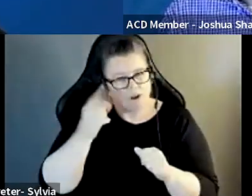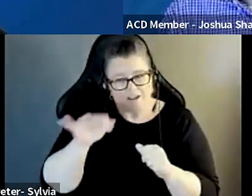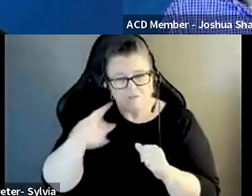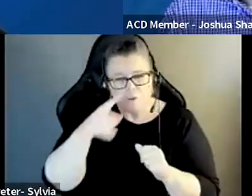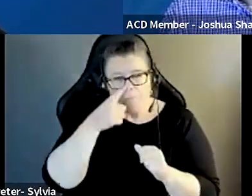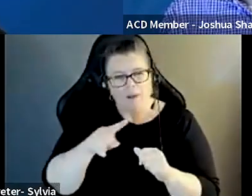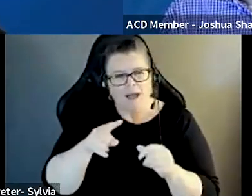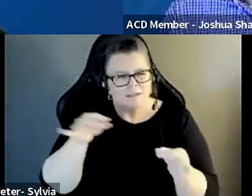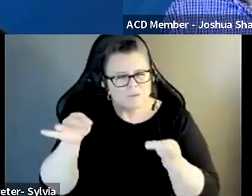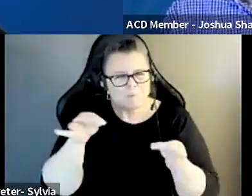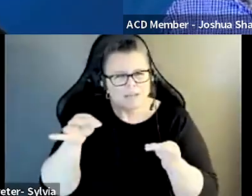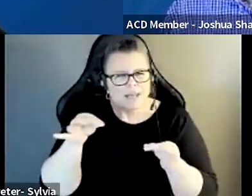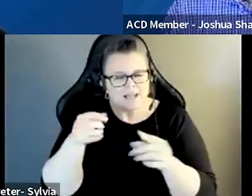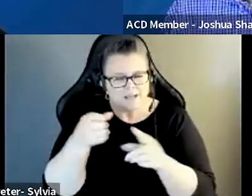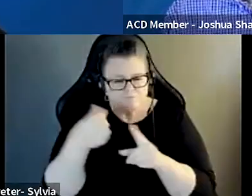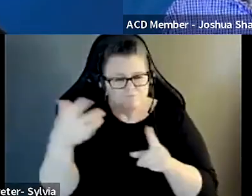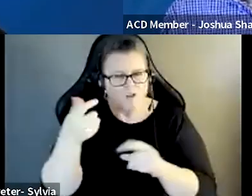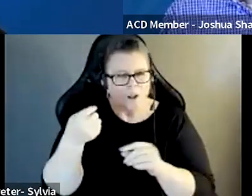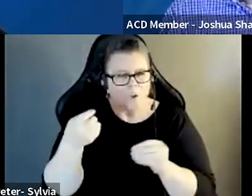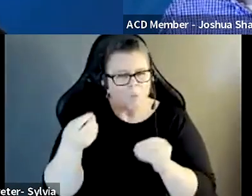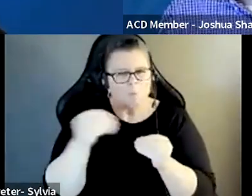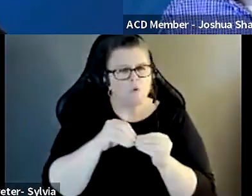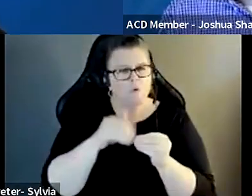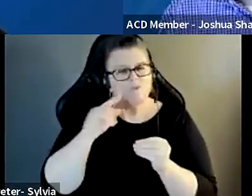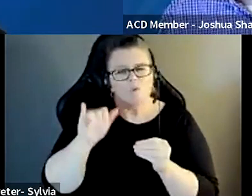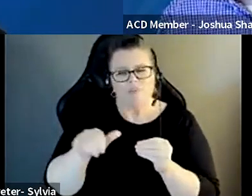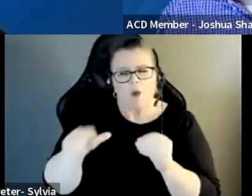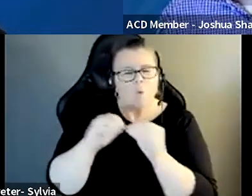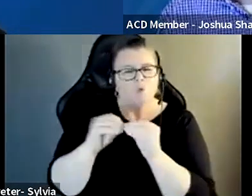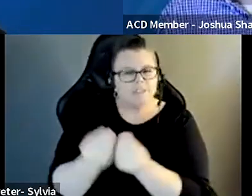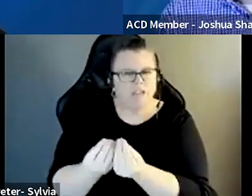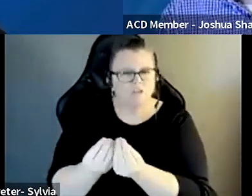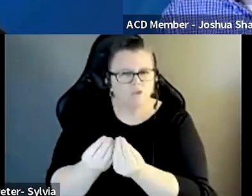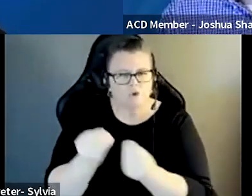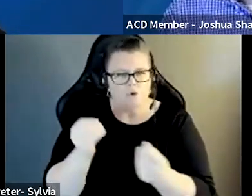that might be different and also inform the work ahead. Great; thank you for that question.